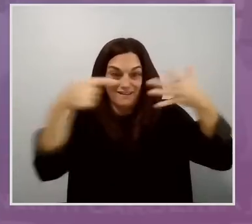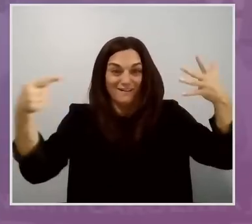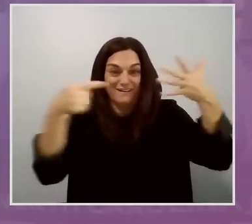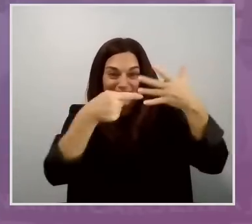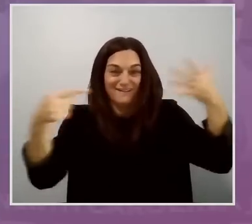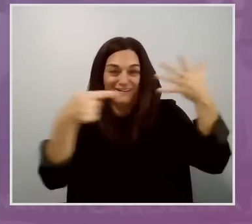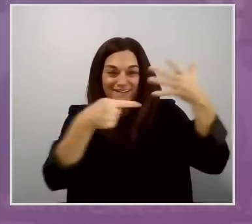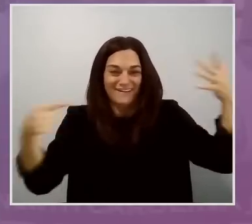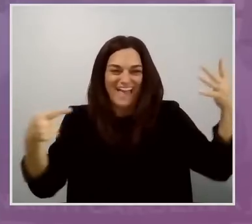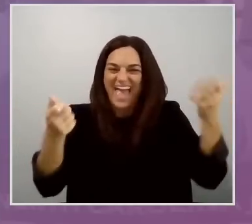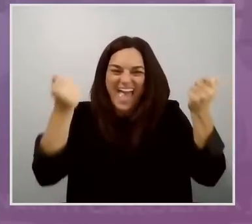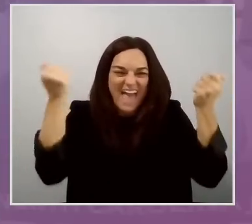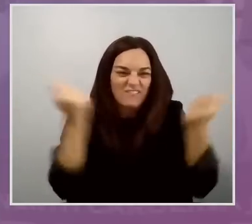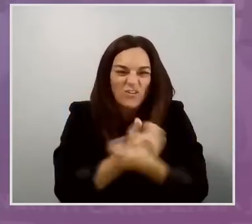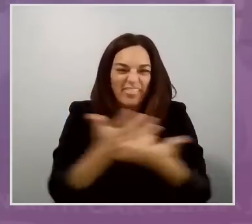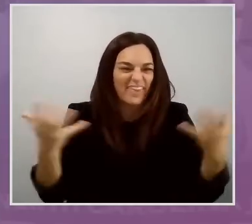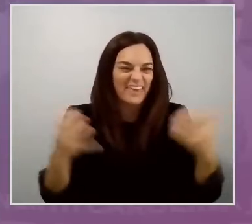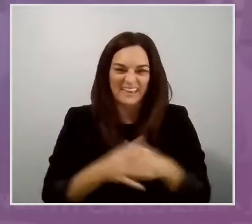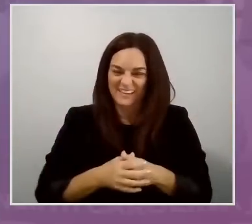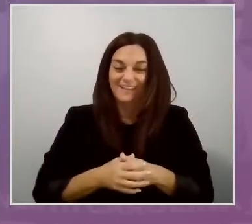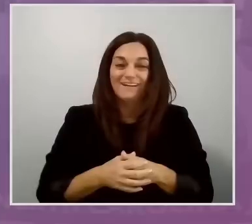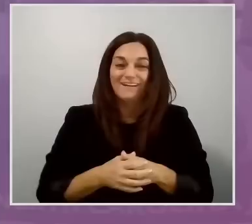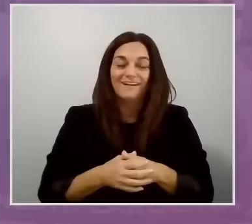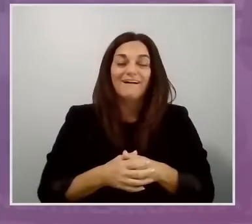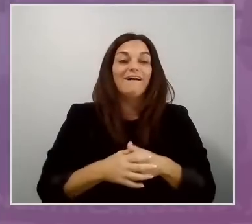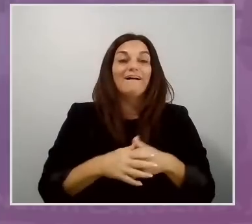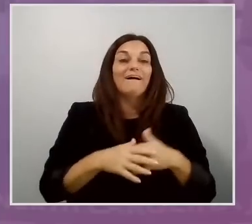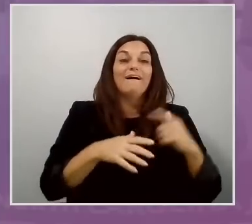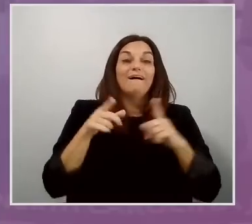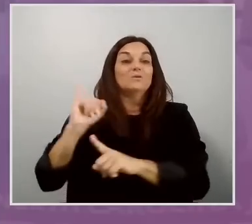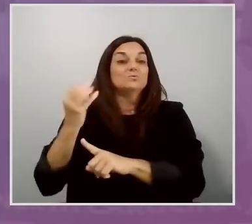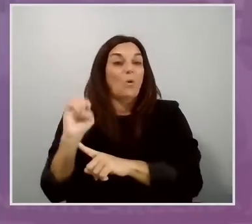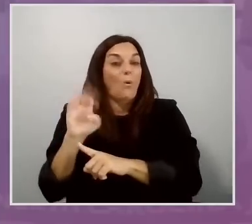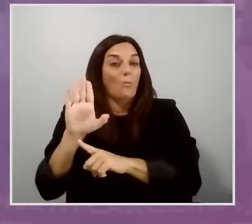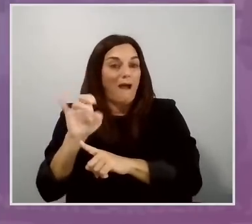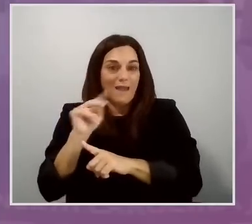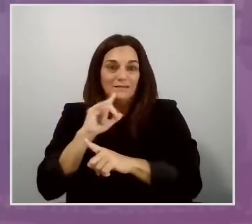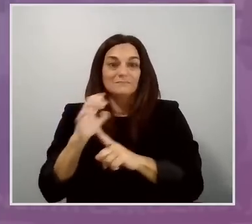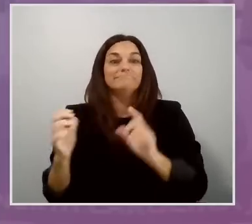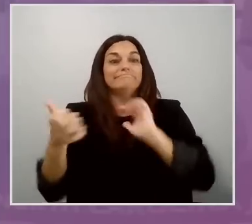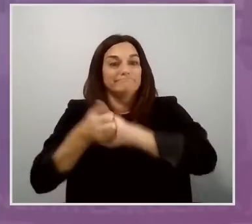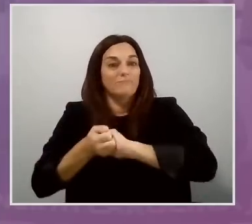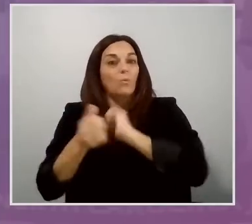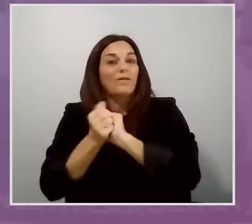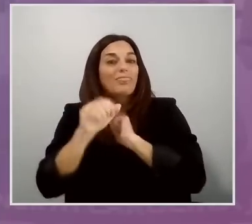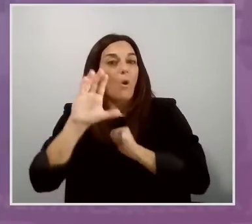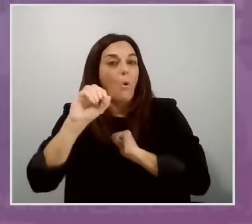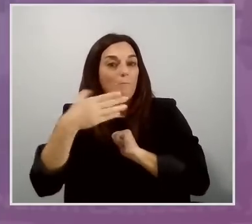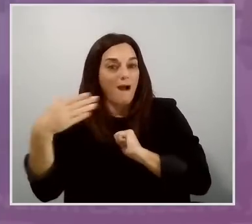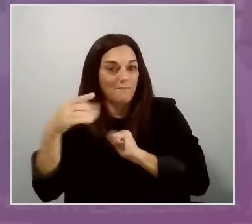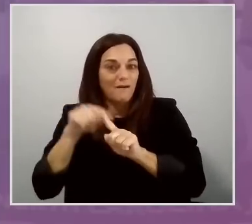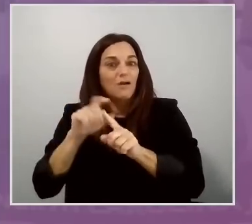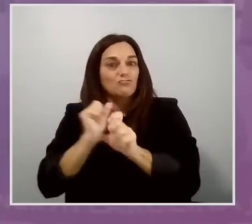BE MORE STARK IN EVERY WAY AND ON EVERY SUBJECT THAT I JUST HIT UPON.